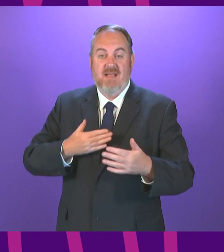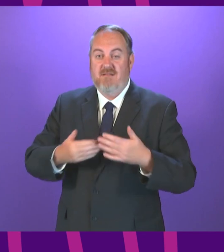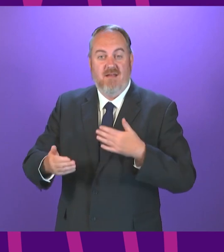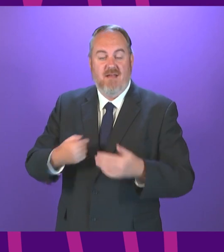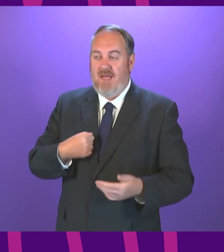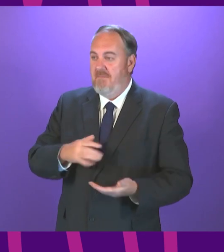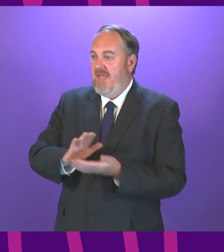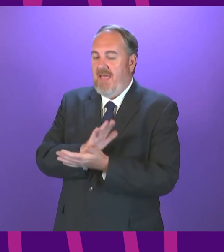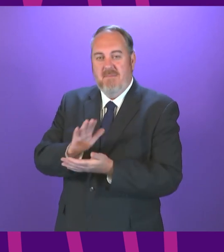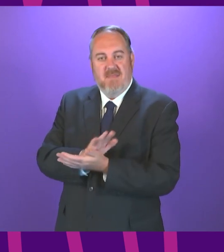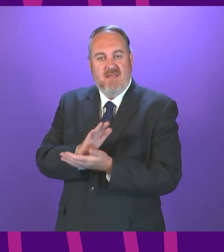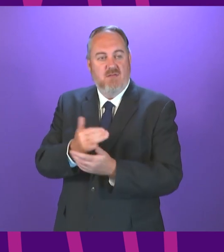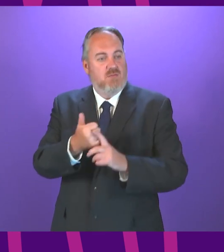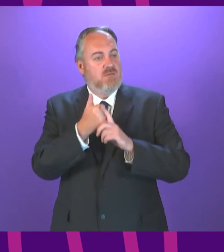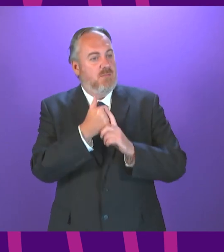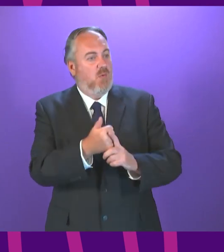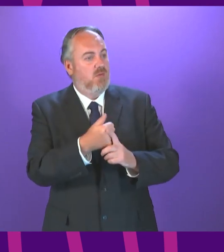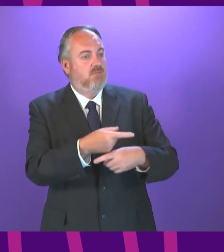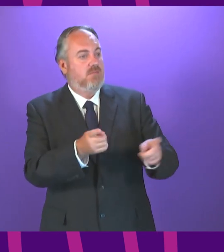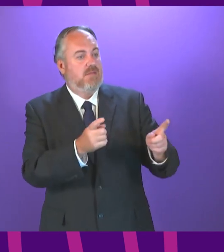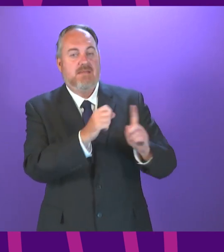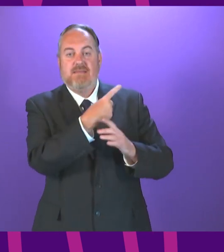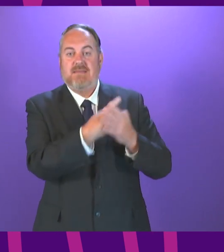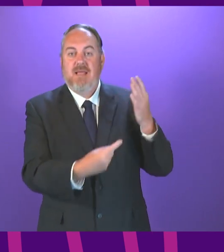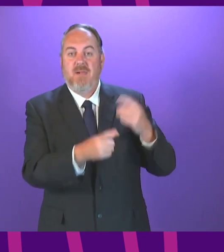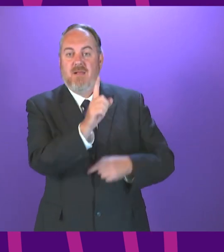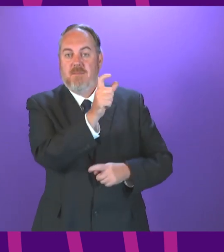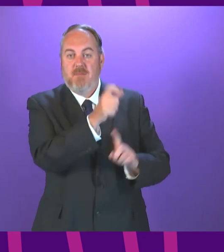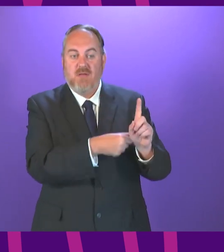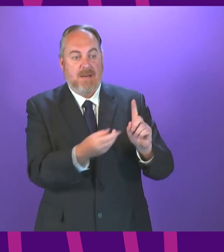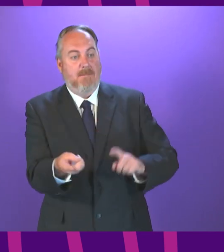help people with disability to have the same return to normality as I want, I am prepared